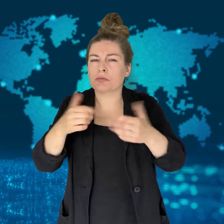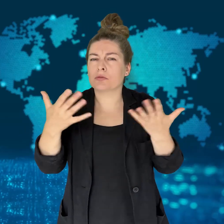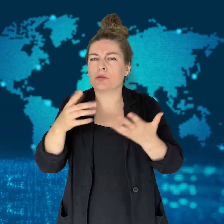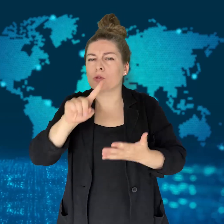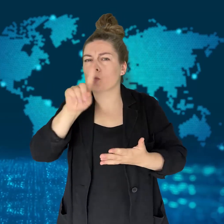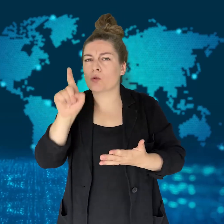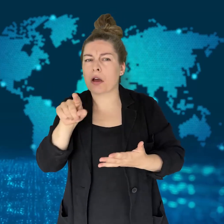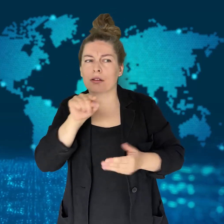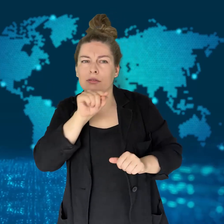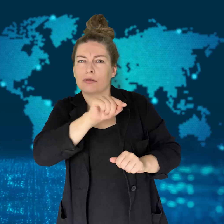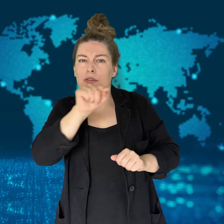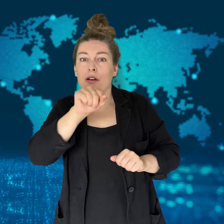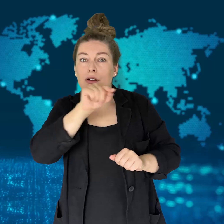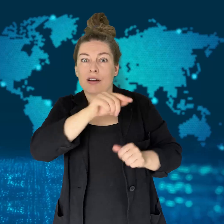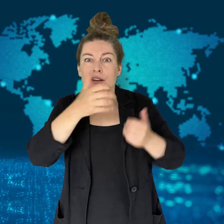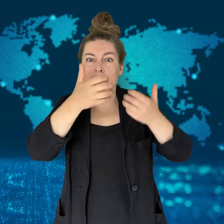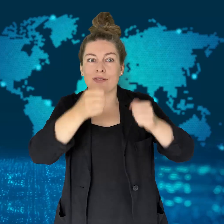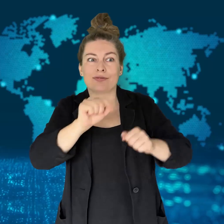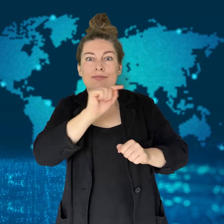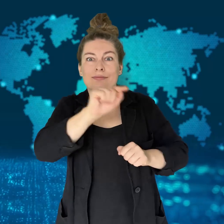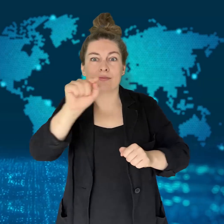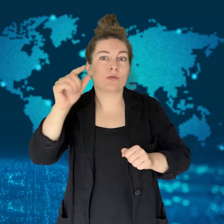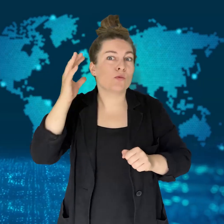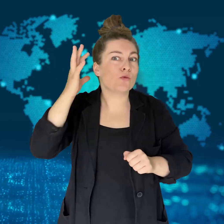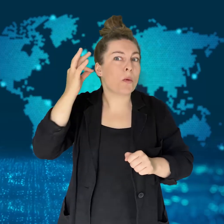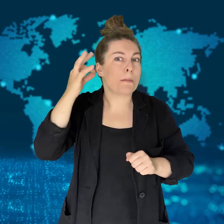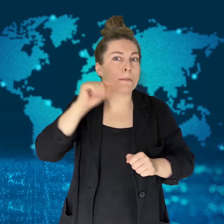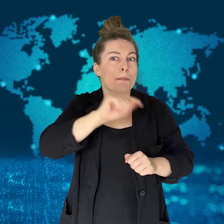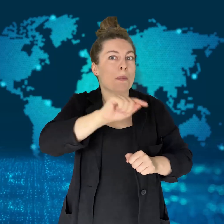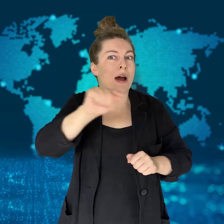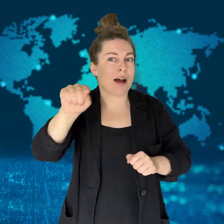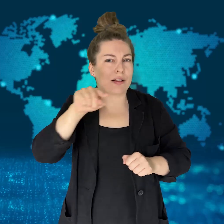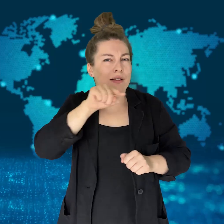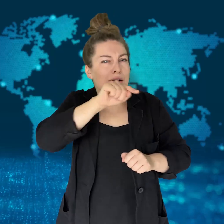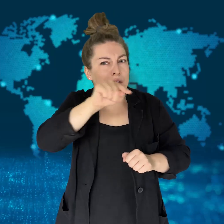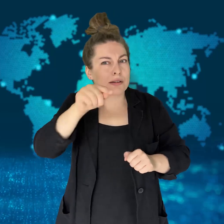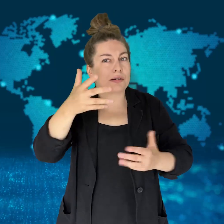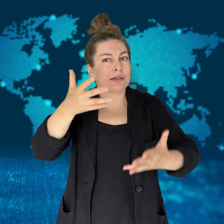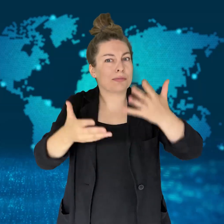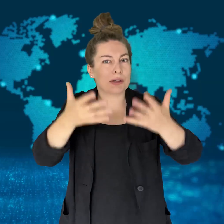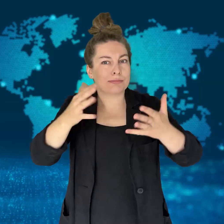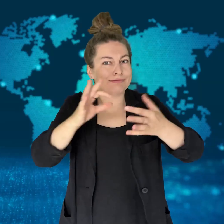The group has not said it was responsible for the attack.